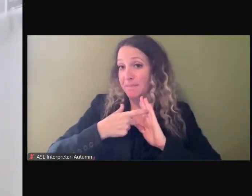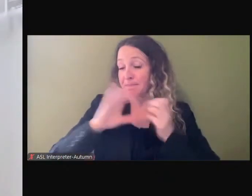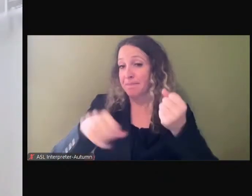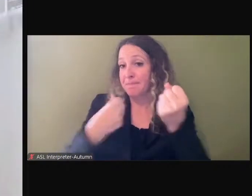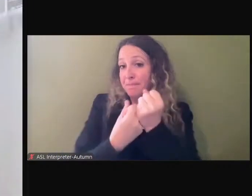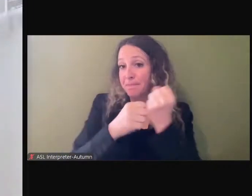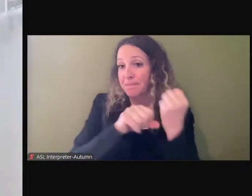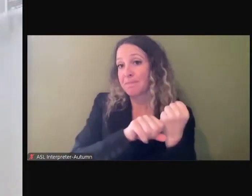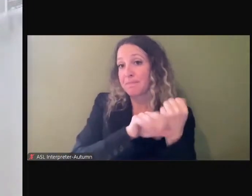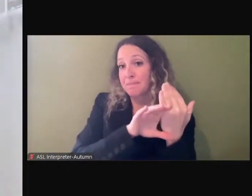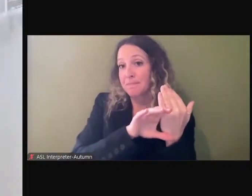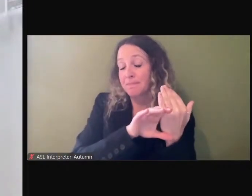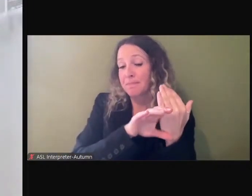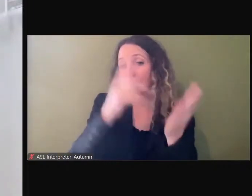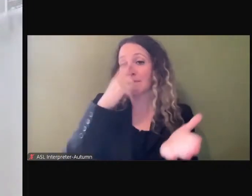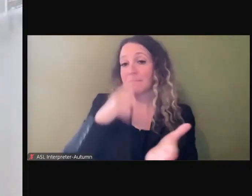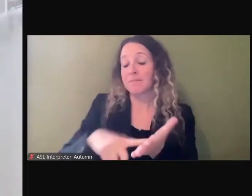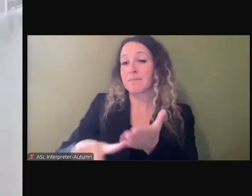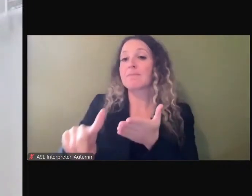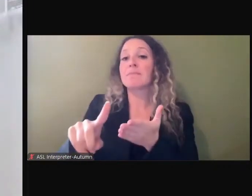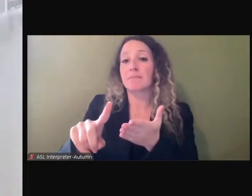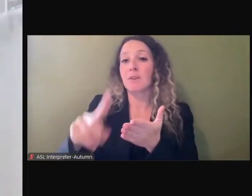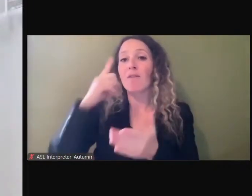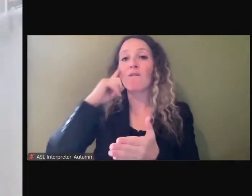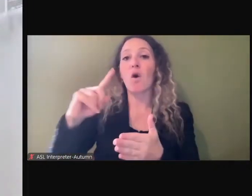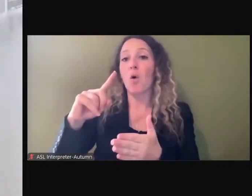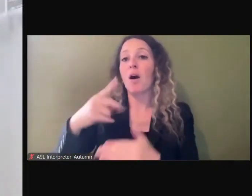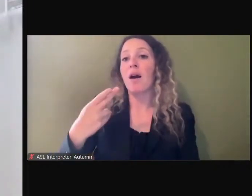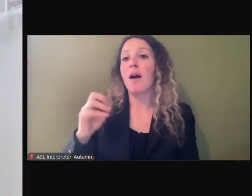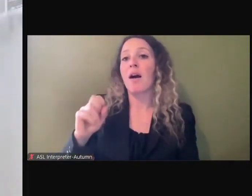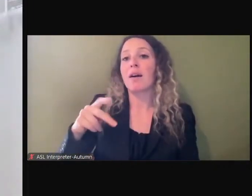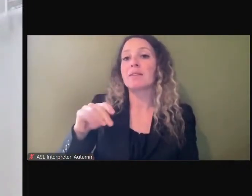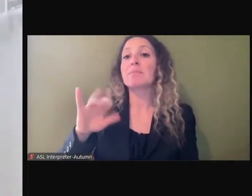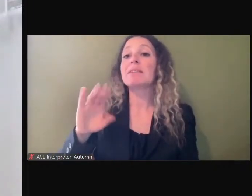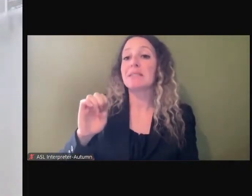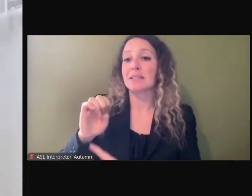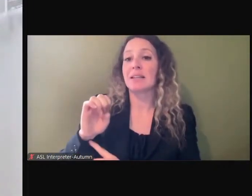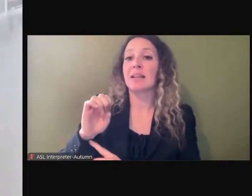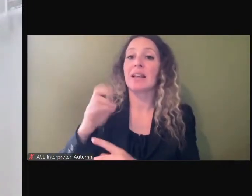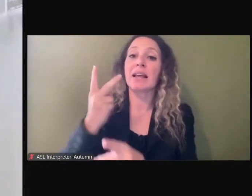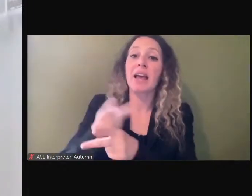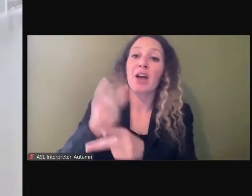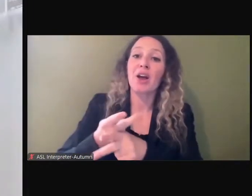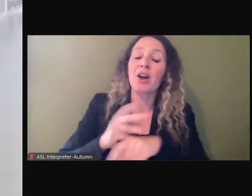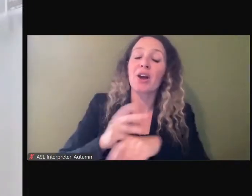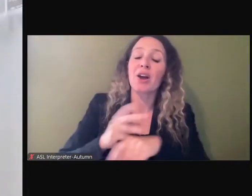recertification for hospice care. It's about providing compassionate, accessible care to